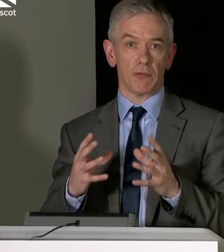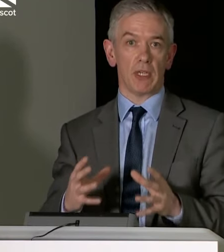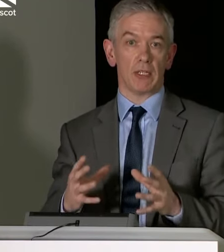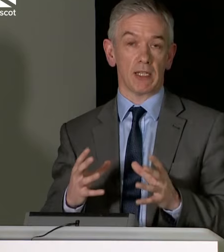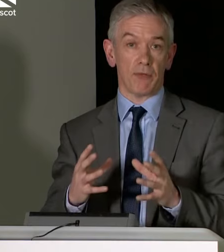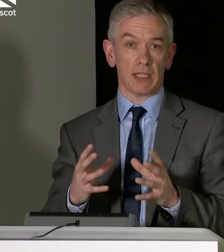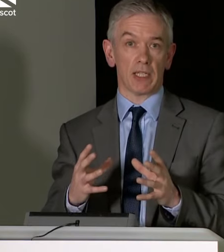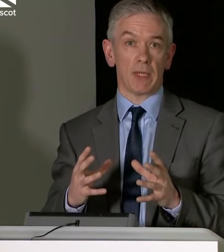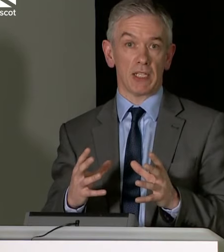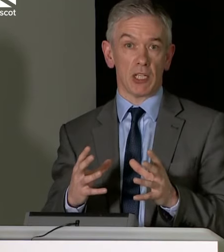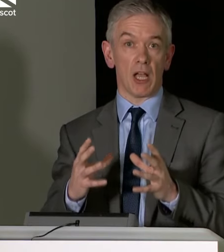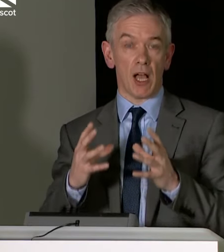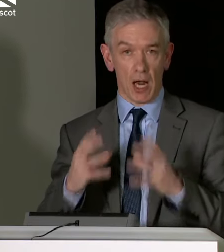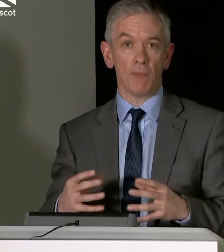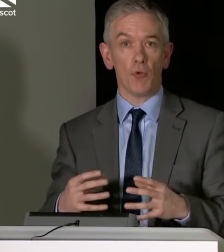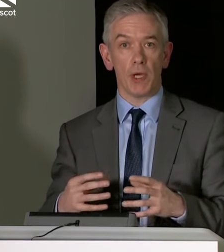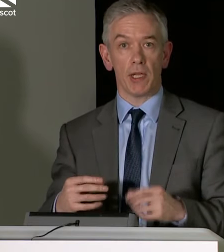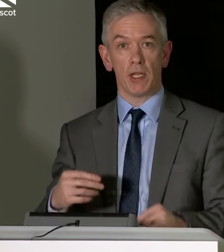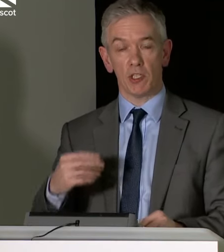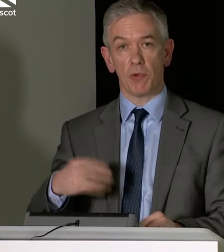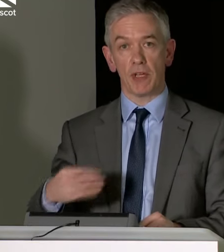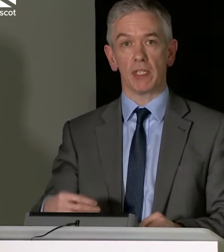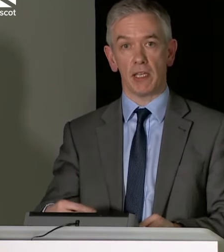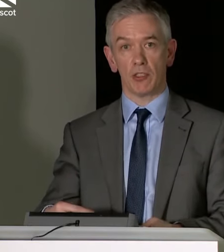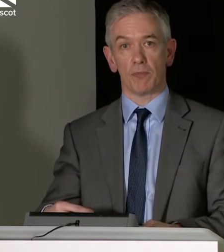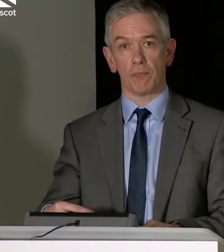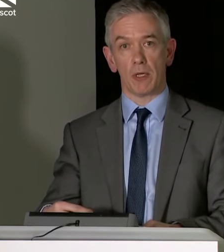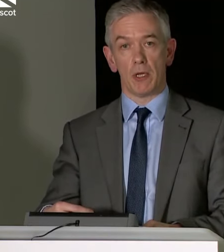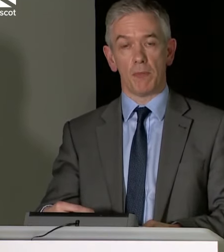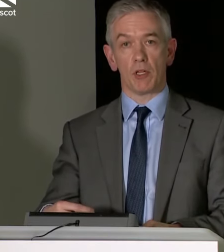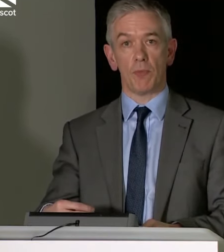give care, in fact it can be actually a harmful way to provide care to them, because many